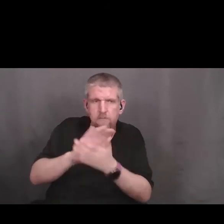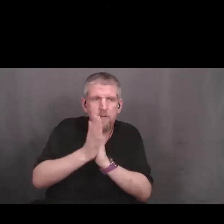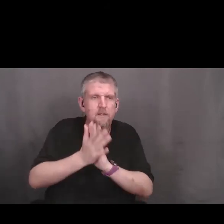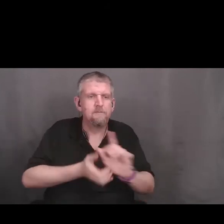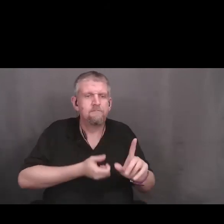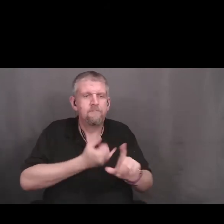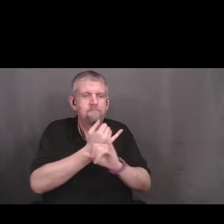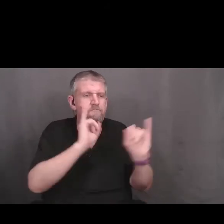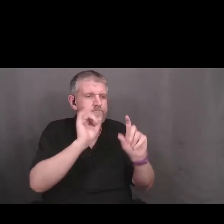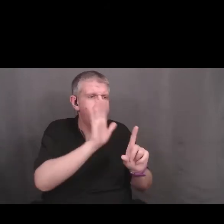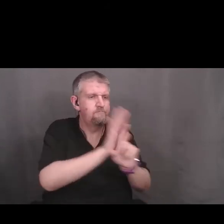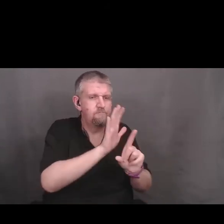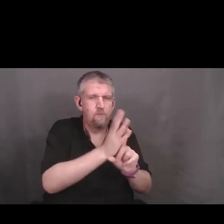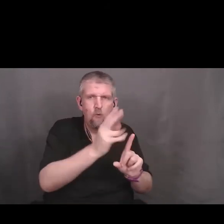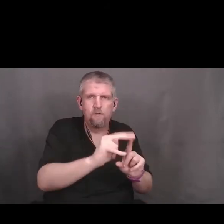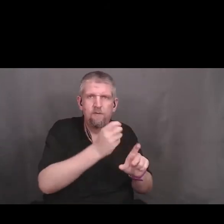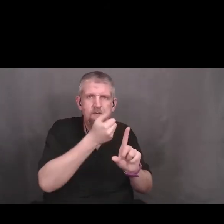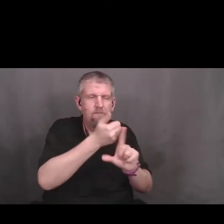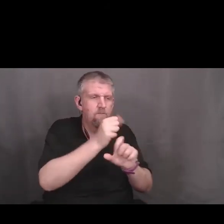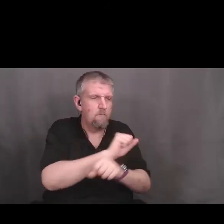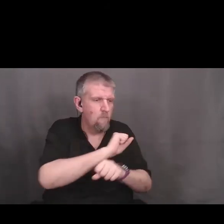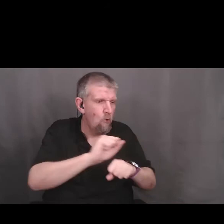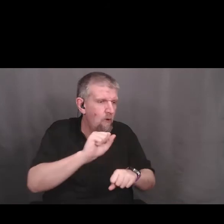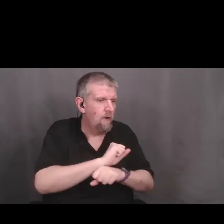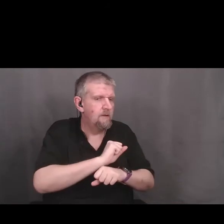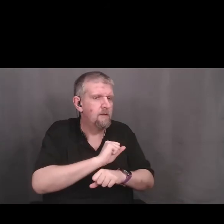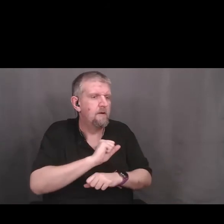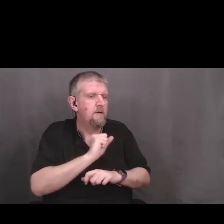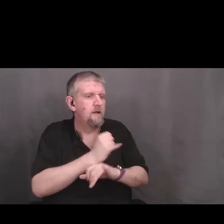or someone that has a self employment goal in mind, they might be able to purchase supplies